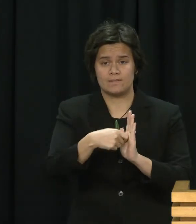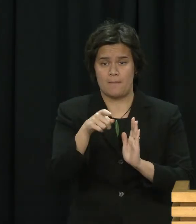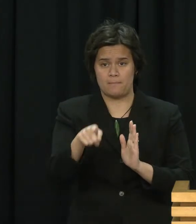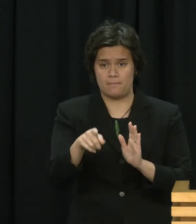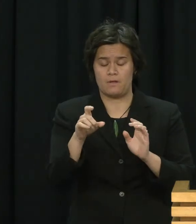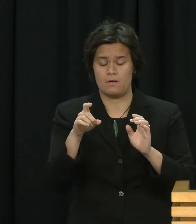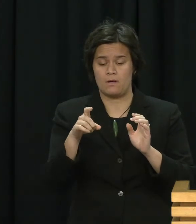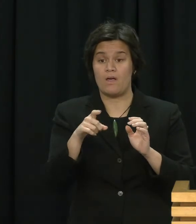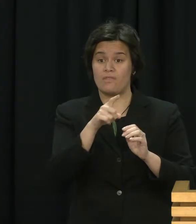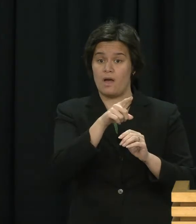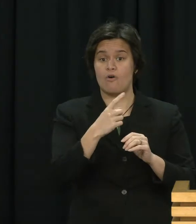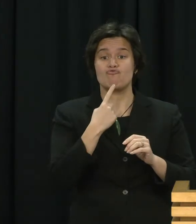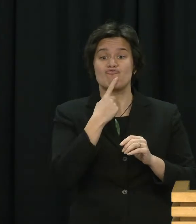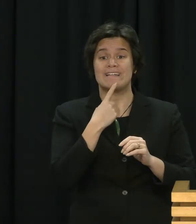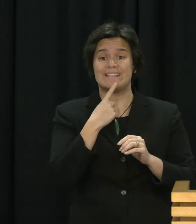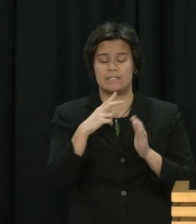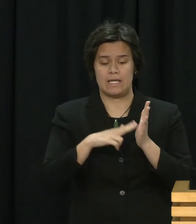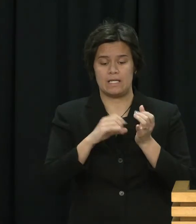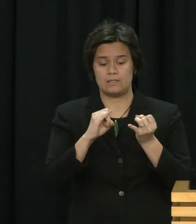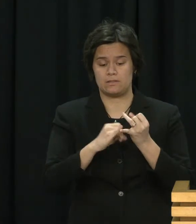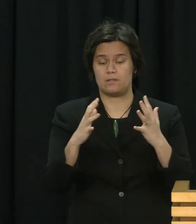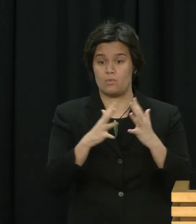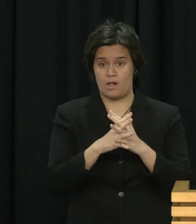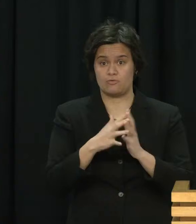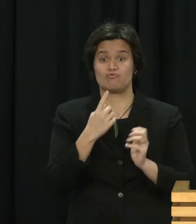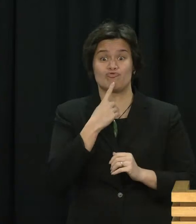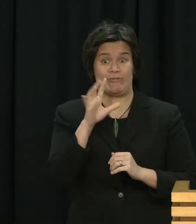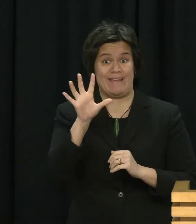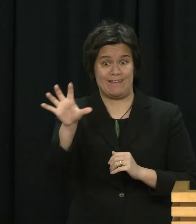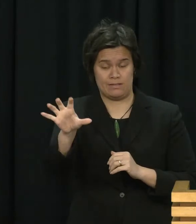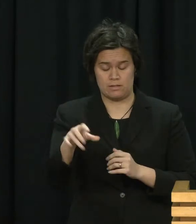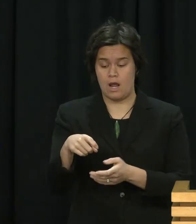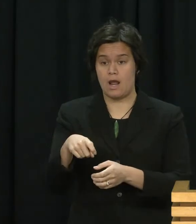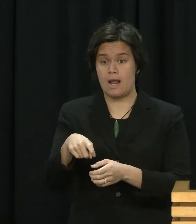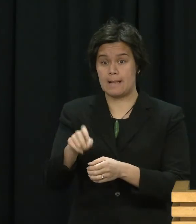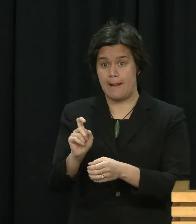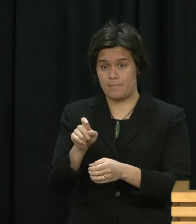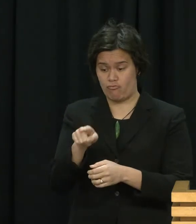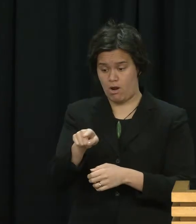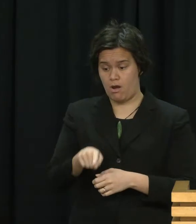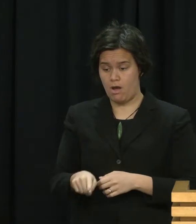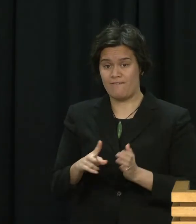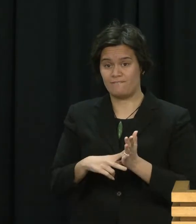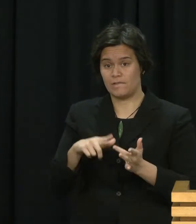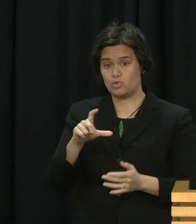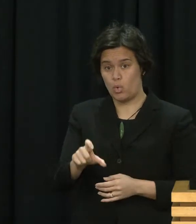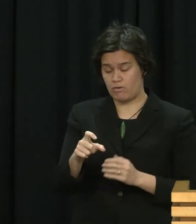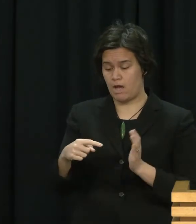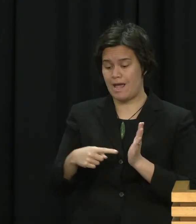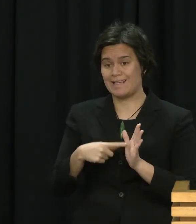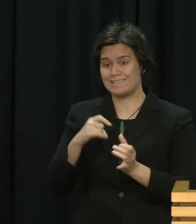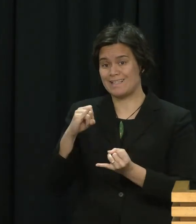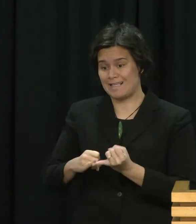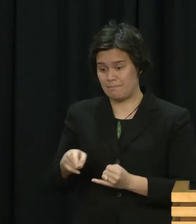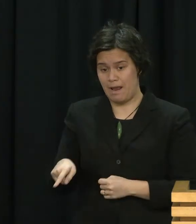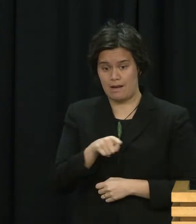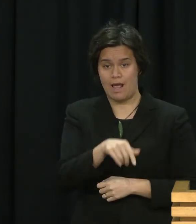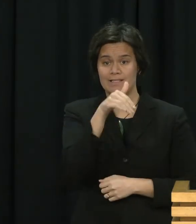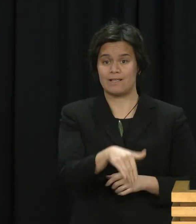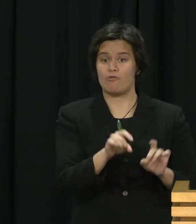here so that data matching is